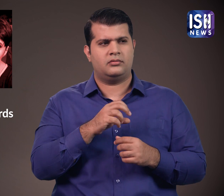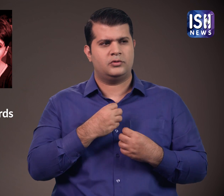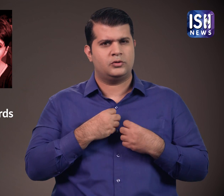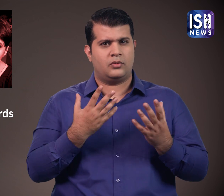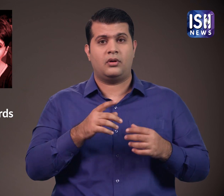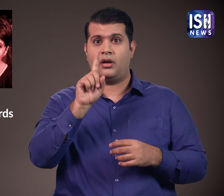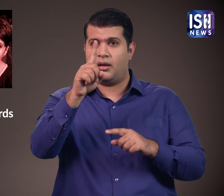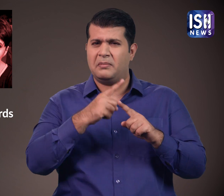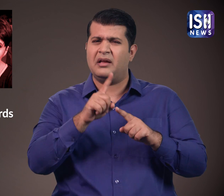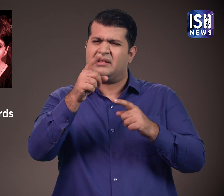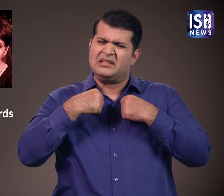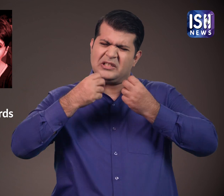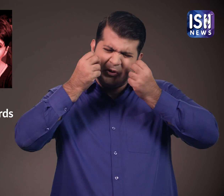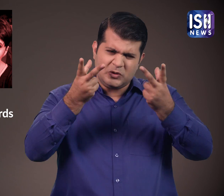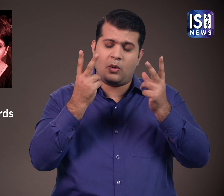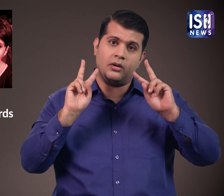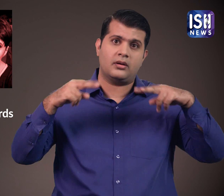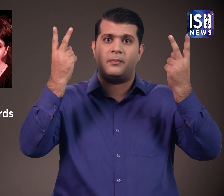Shocking right? This is even more shocking!